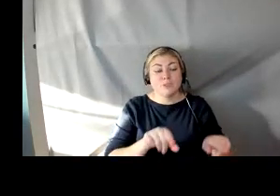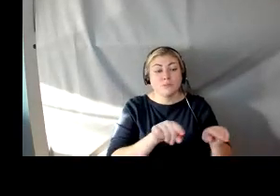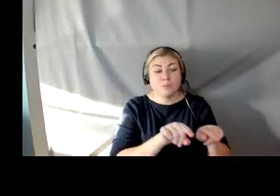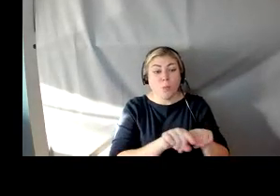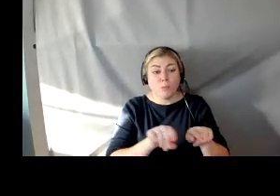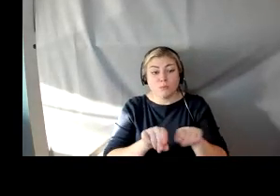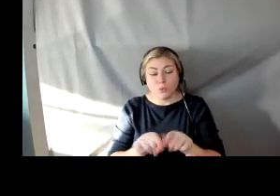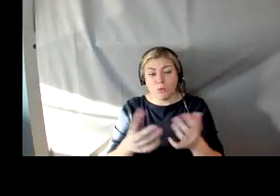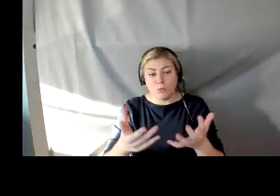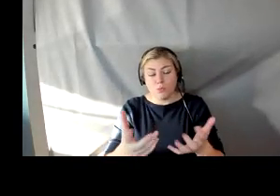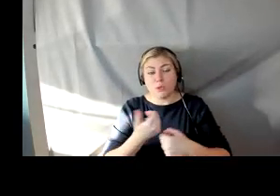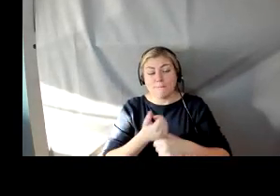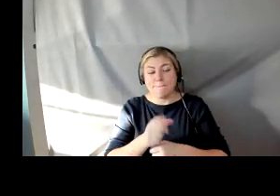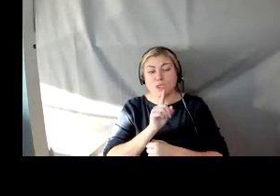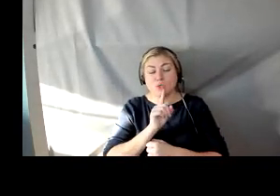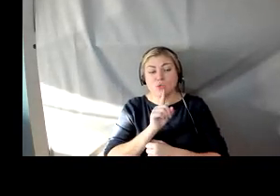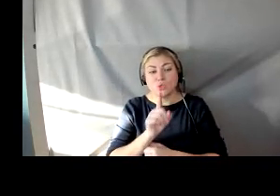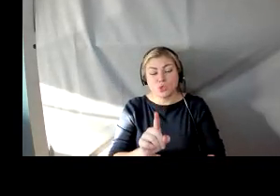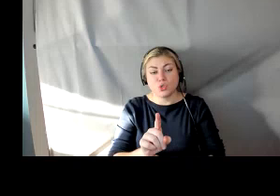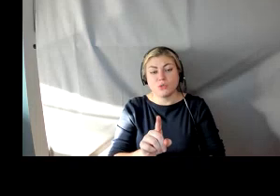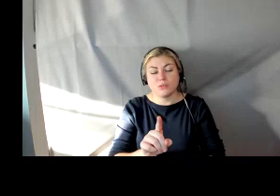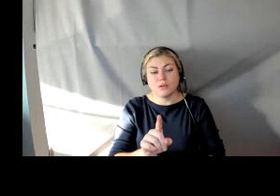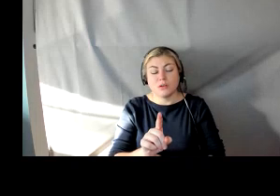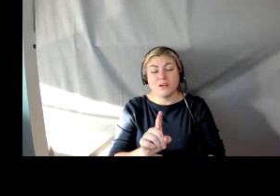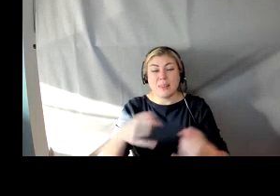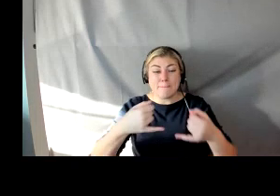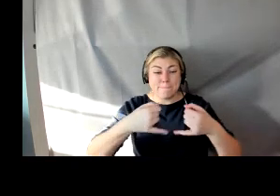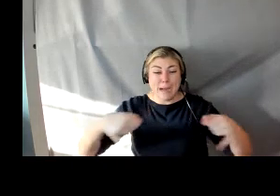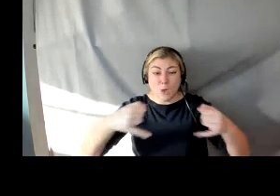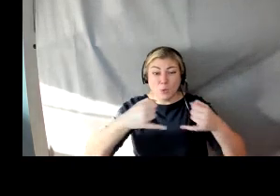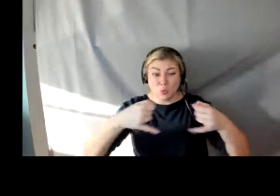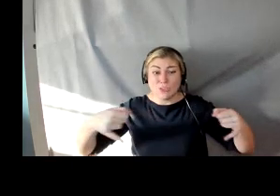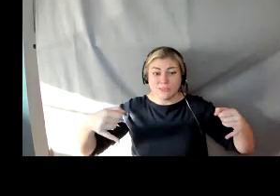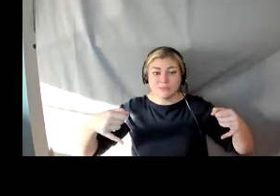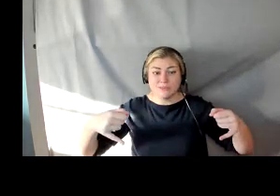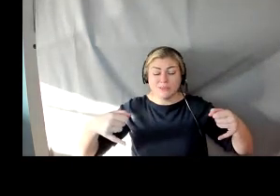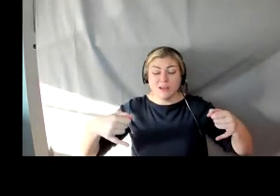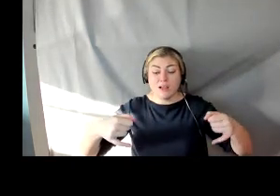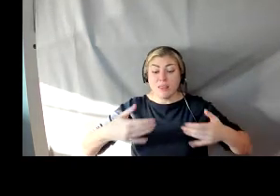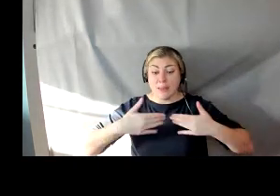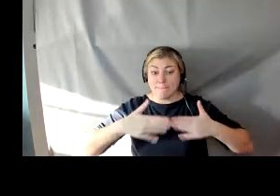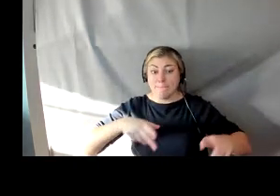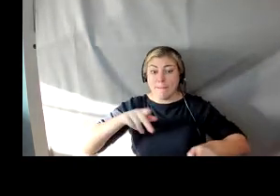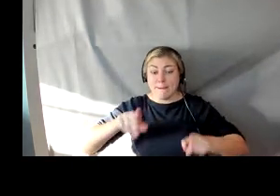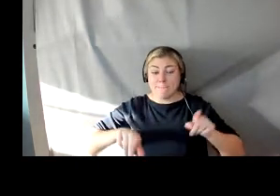looking at is supported by the public. And again, we have a legislated boundary that we're